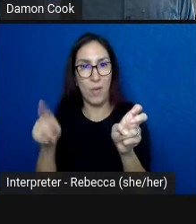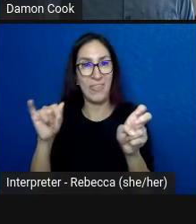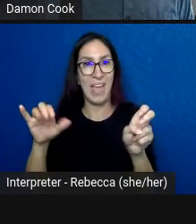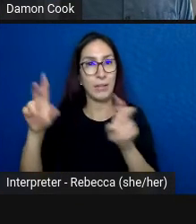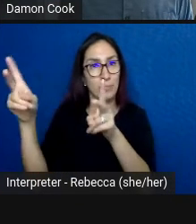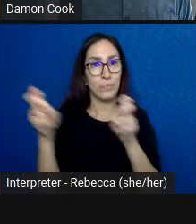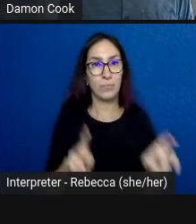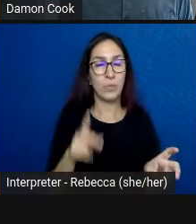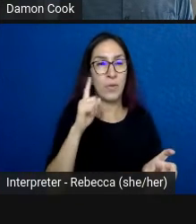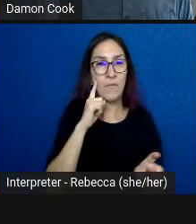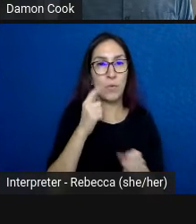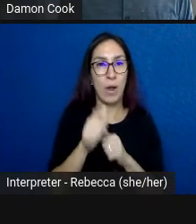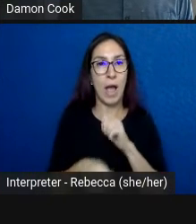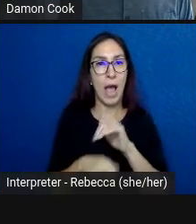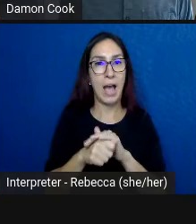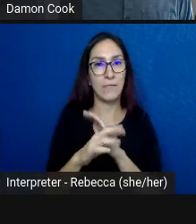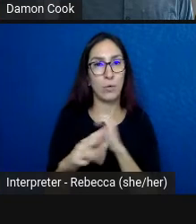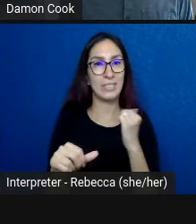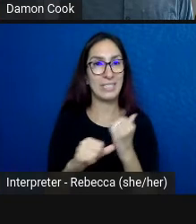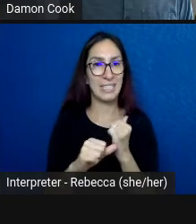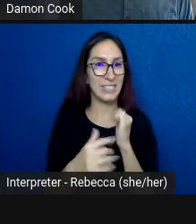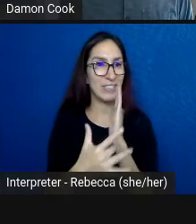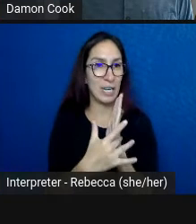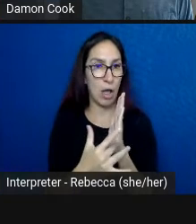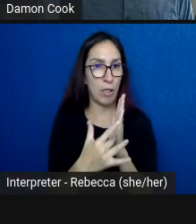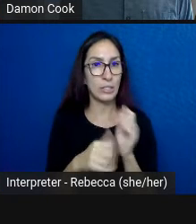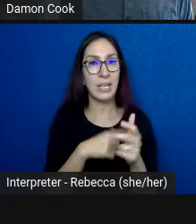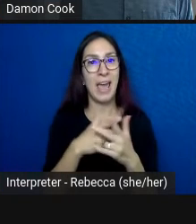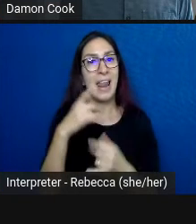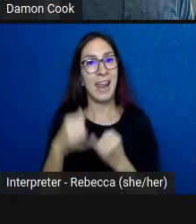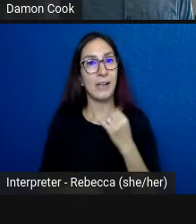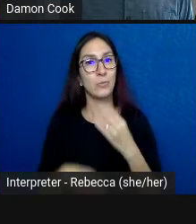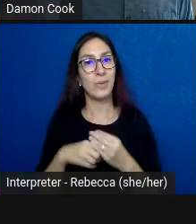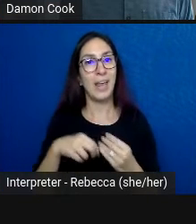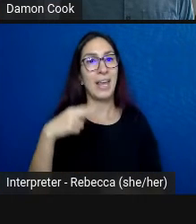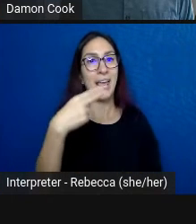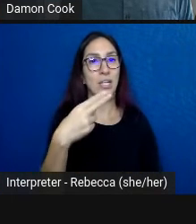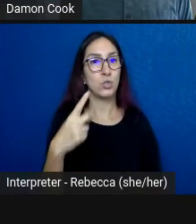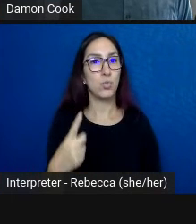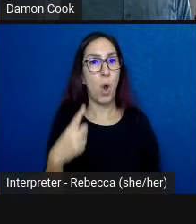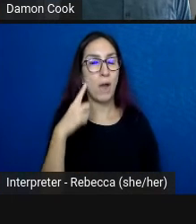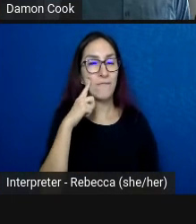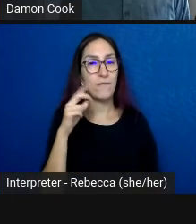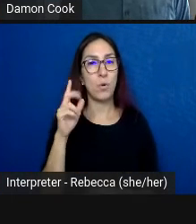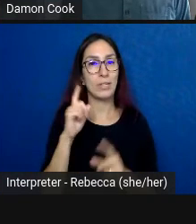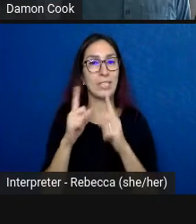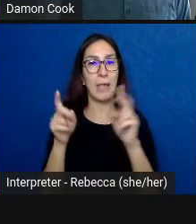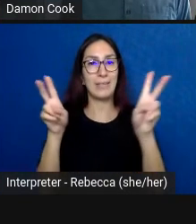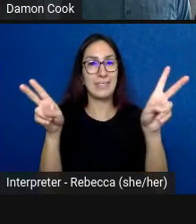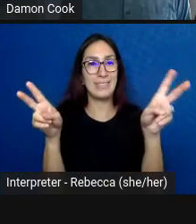Last we'll add an h1 element for our dialogs title. This is significant for screen readers